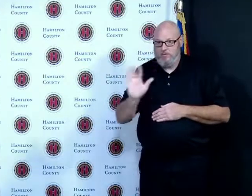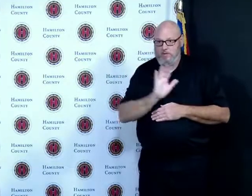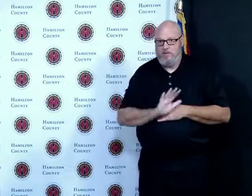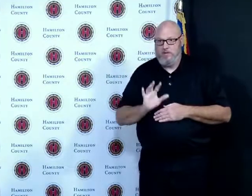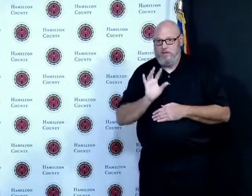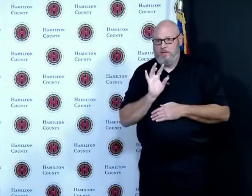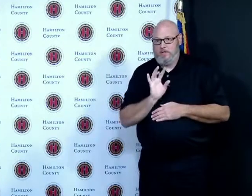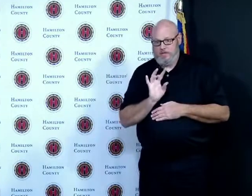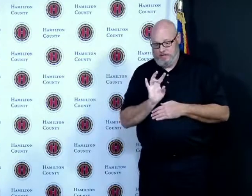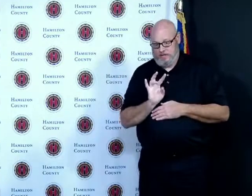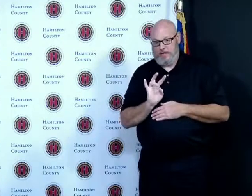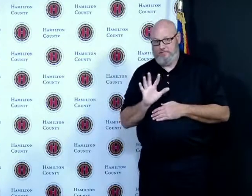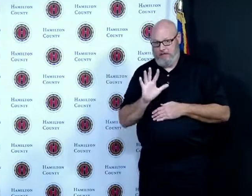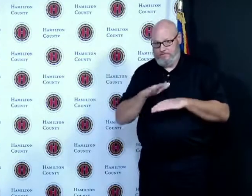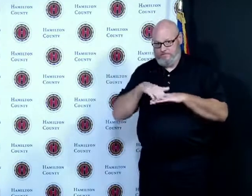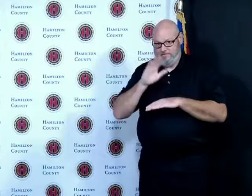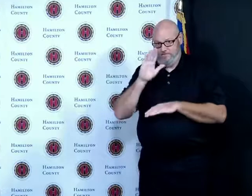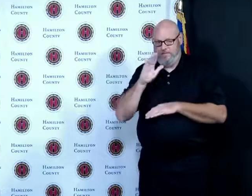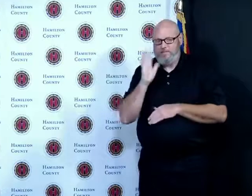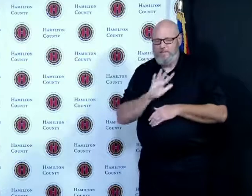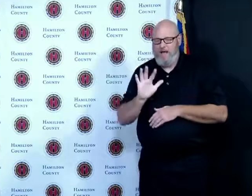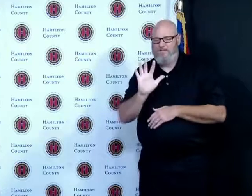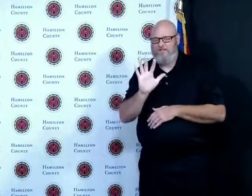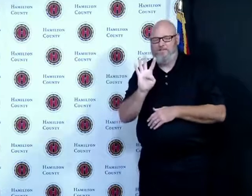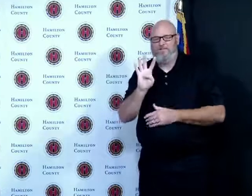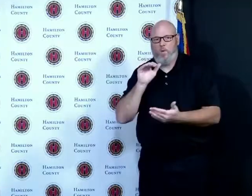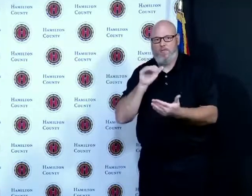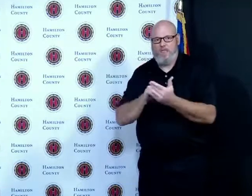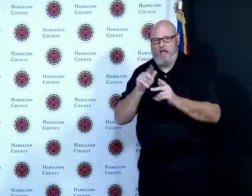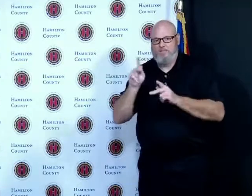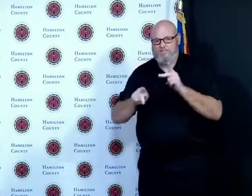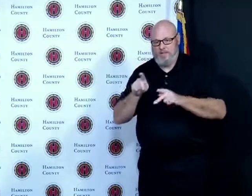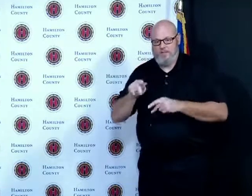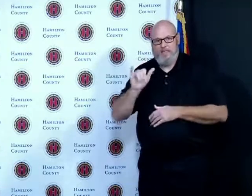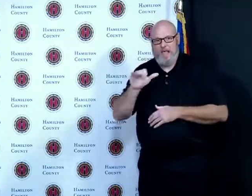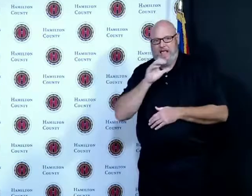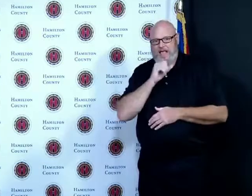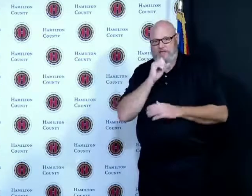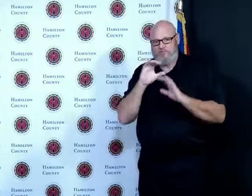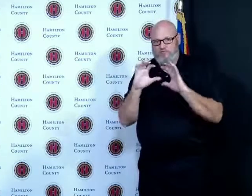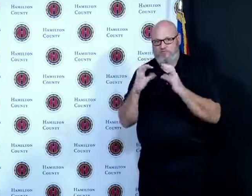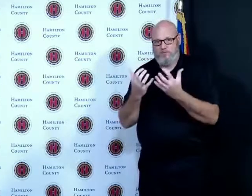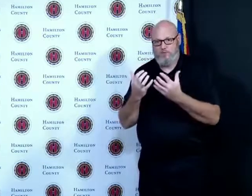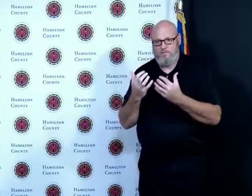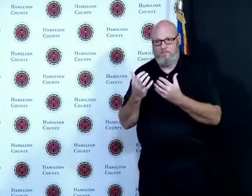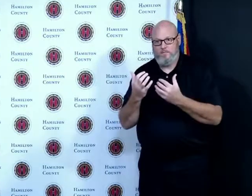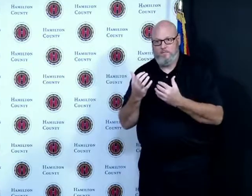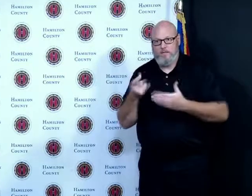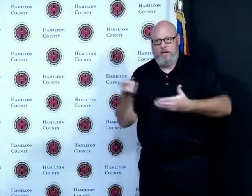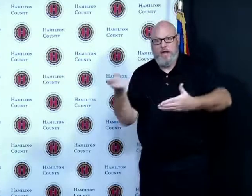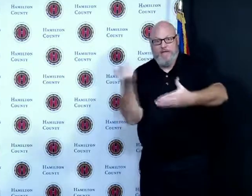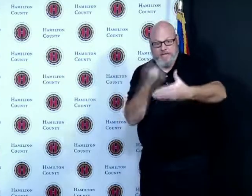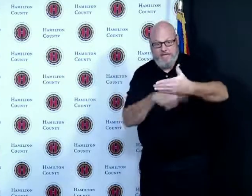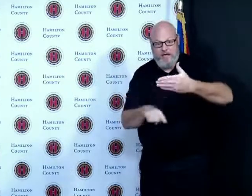next week on Monday 70 and older will be eligible so that population is about 84,000 in Hamilton